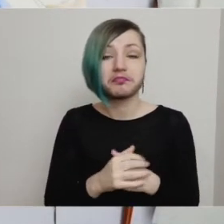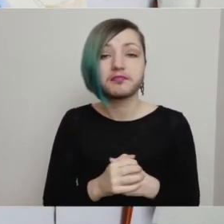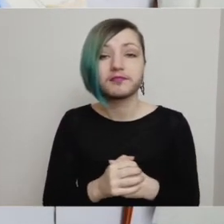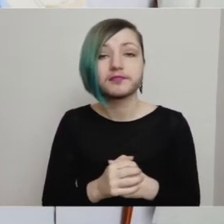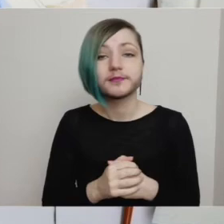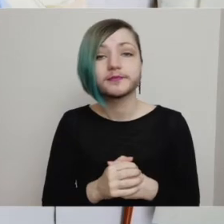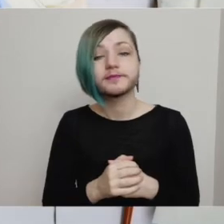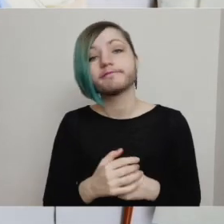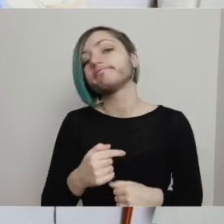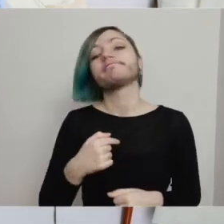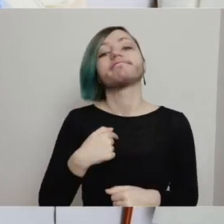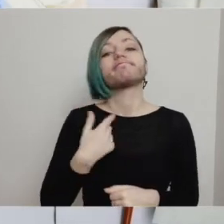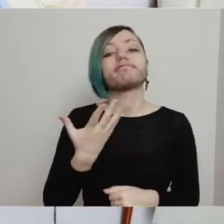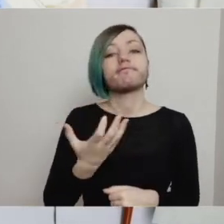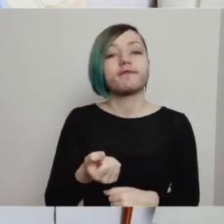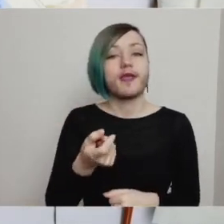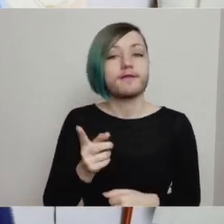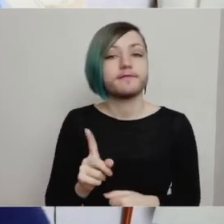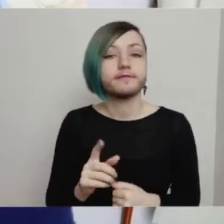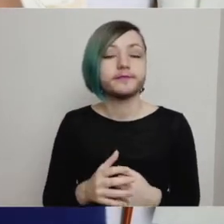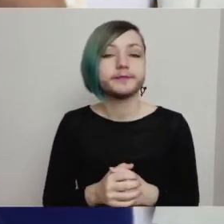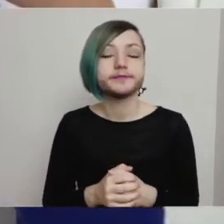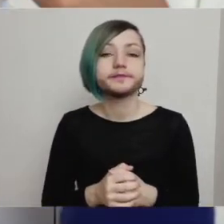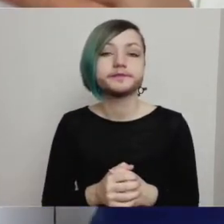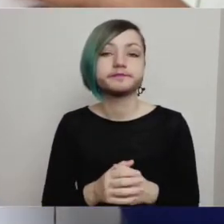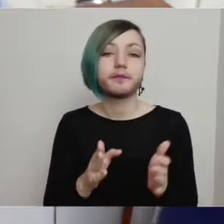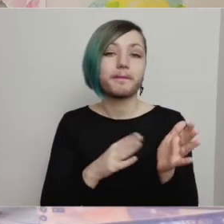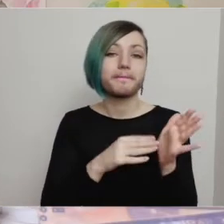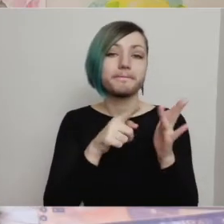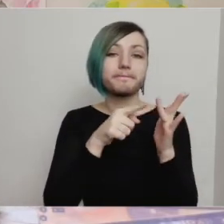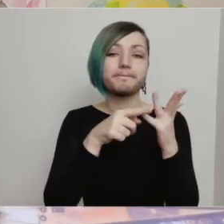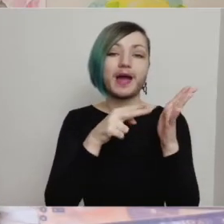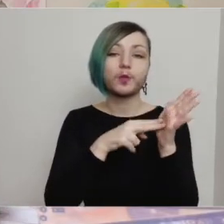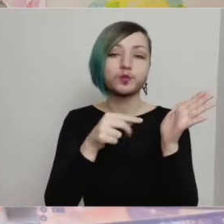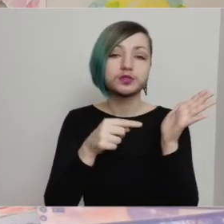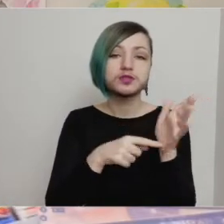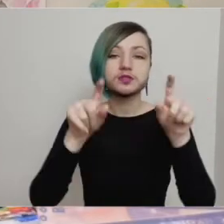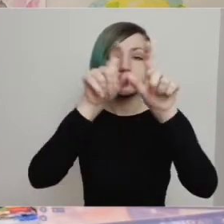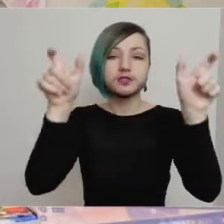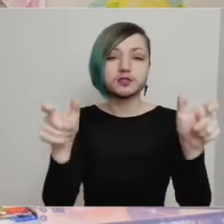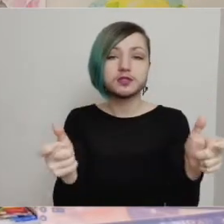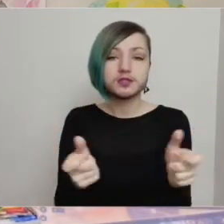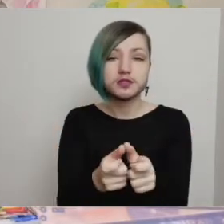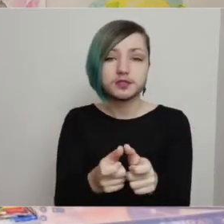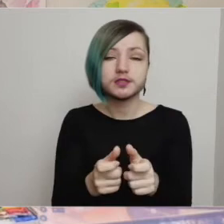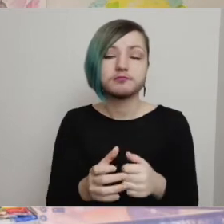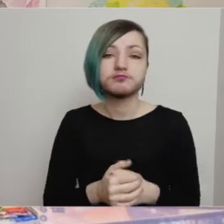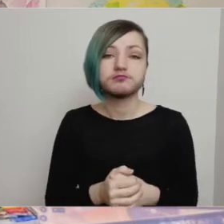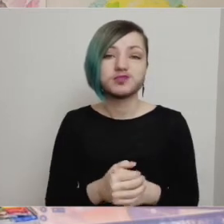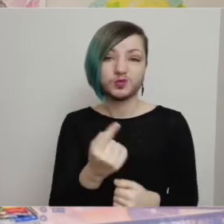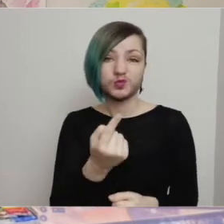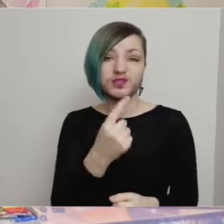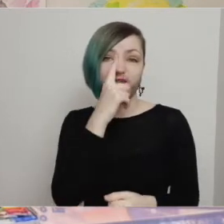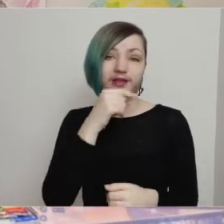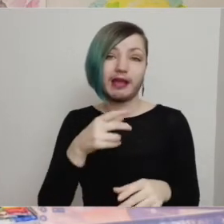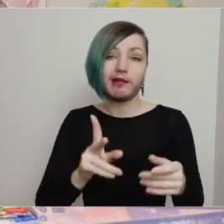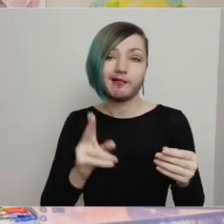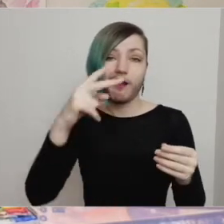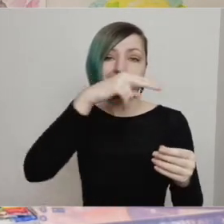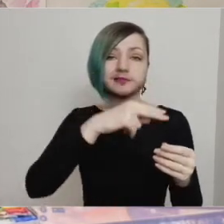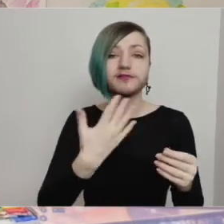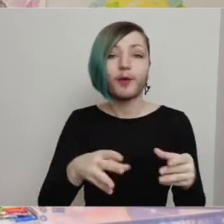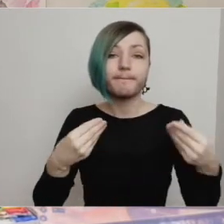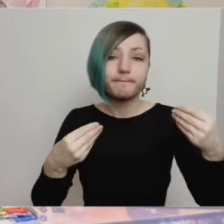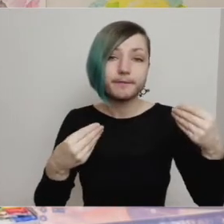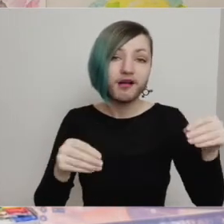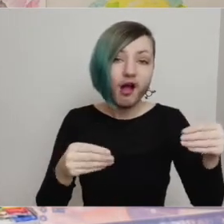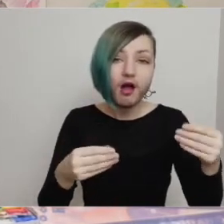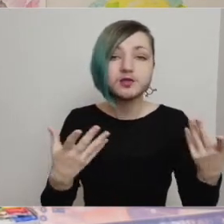i've got a mount and you could cut one of these, some card or tear it from paper